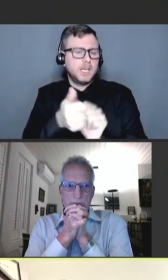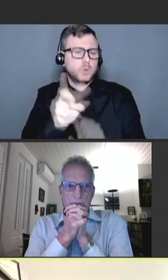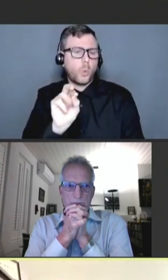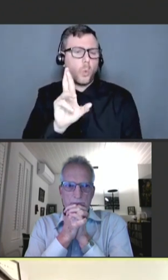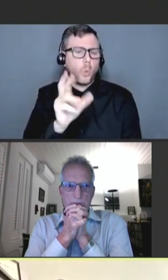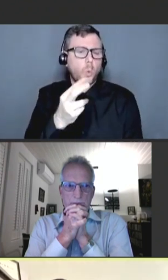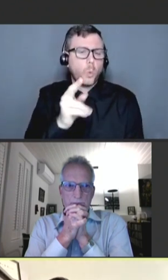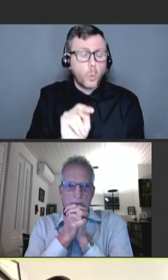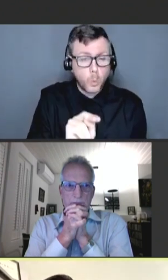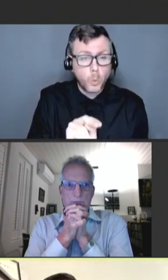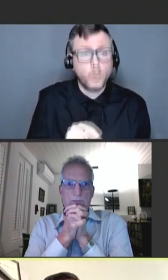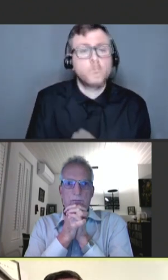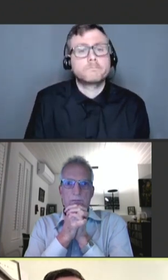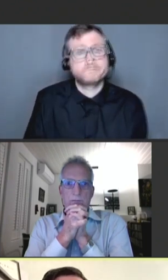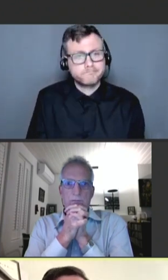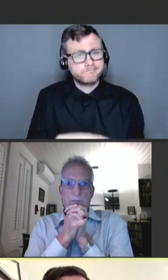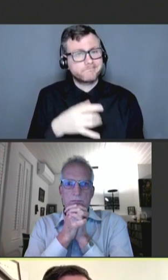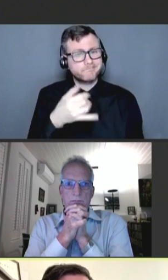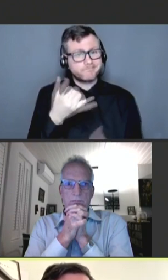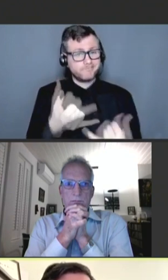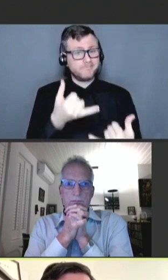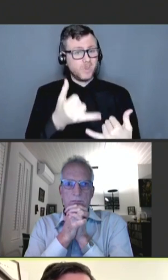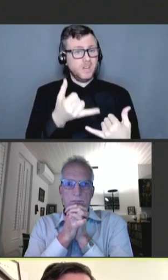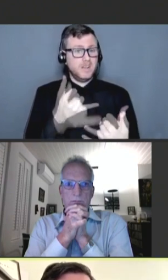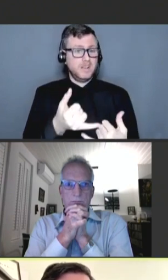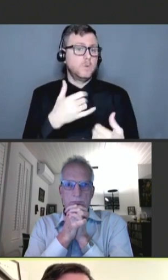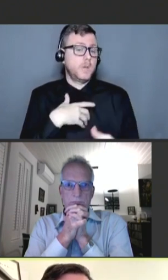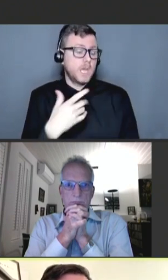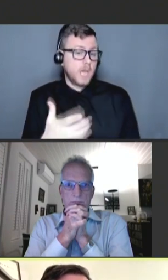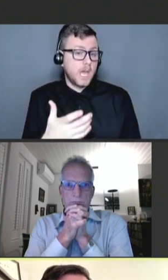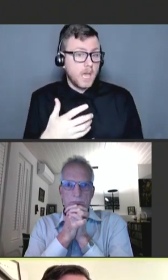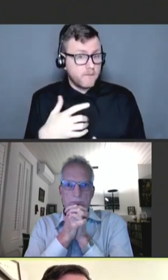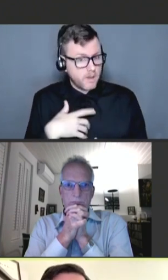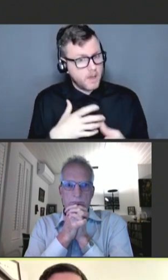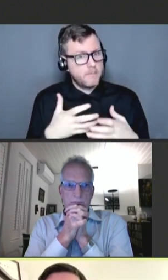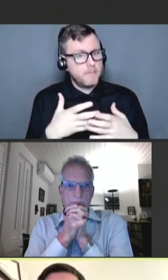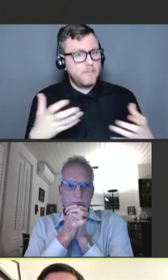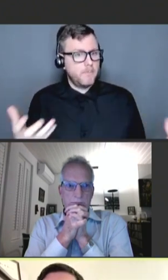And we are now -- have actually -- a pretty robust tightline to investigate the roles of